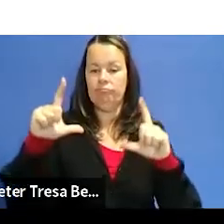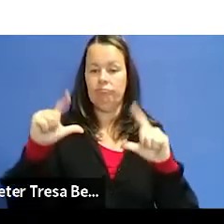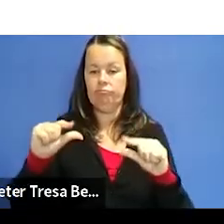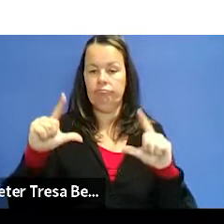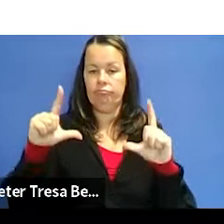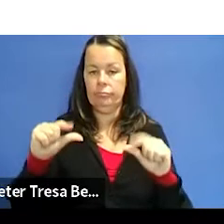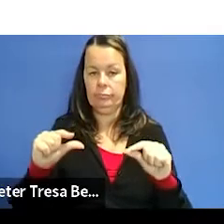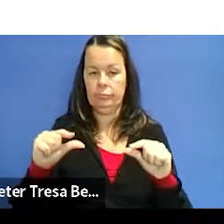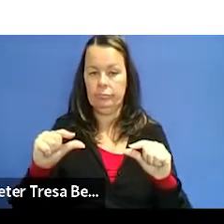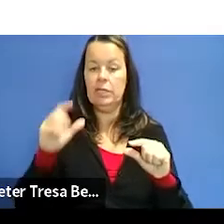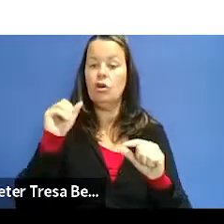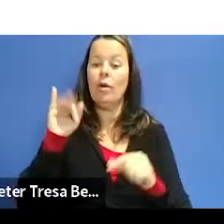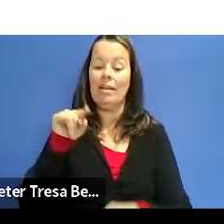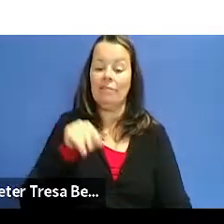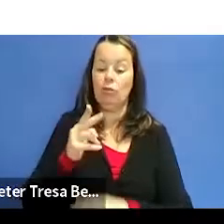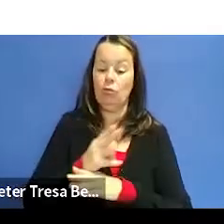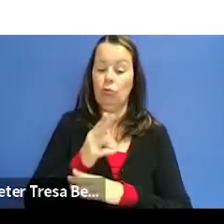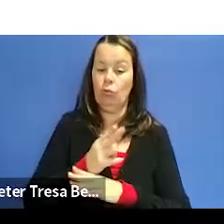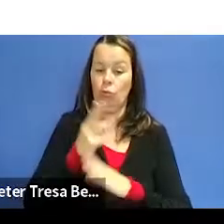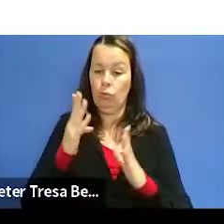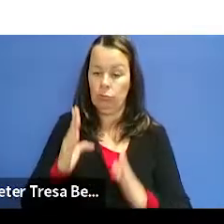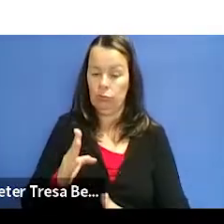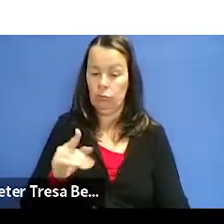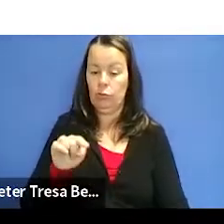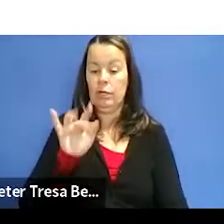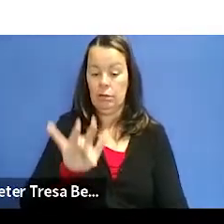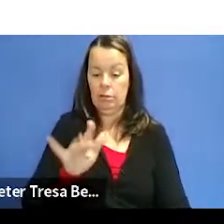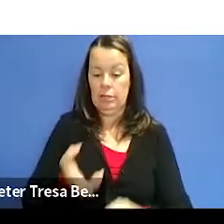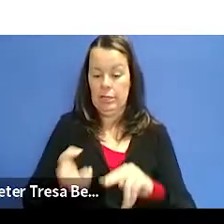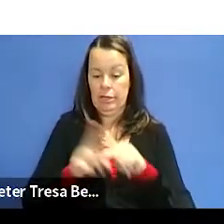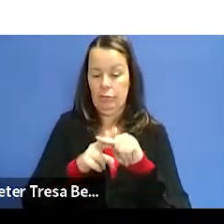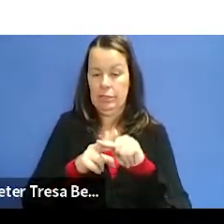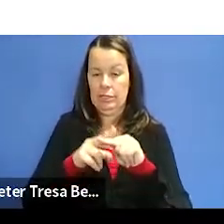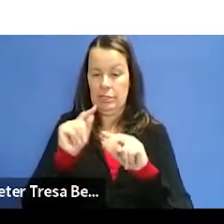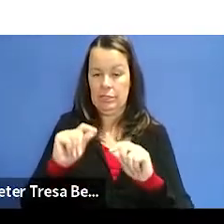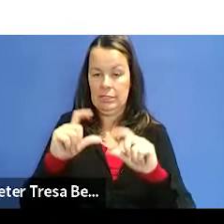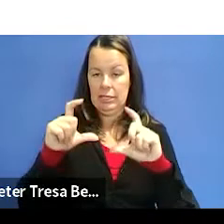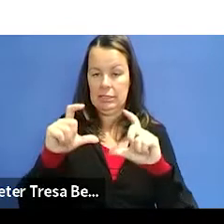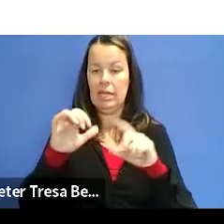on the mobile device, that the application respected than setting.